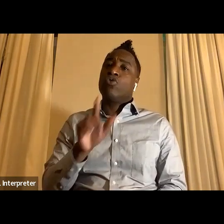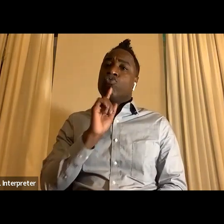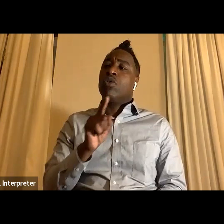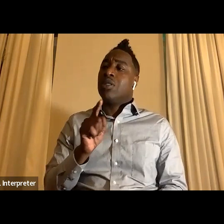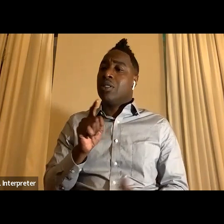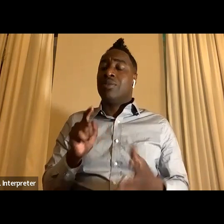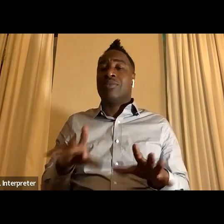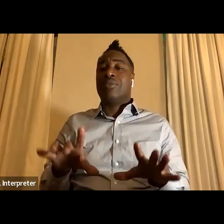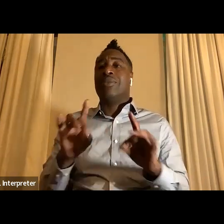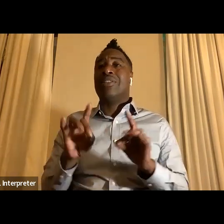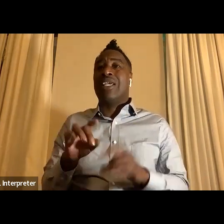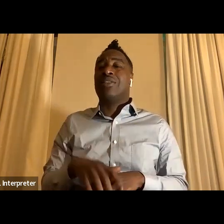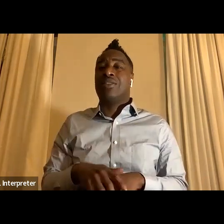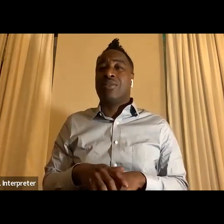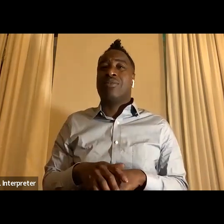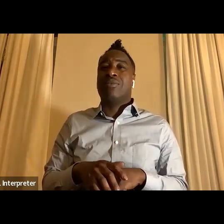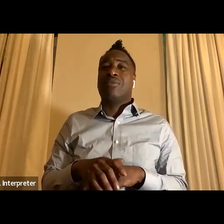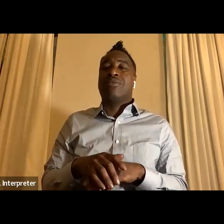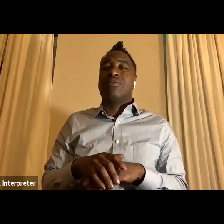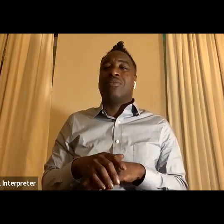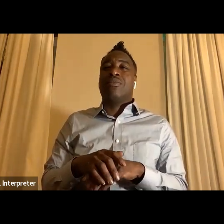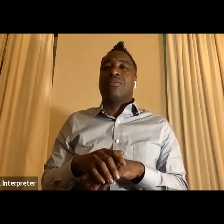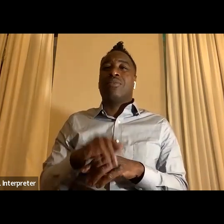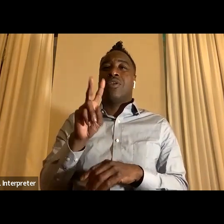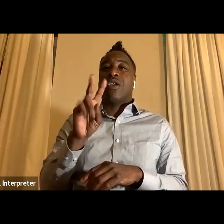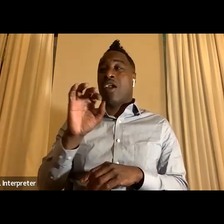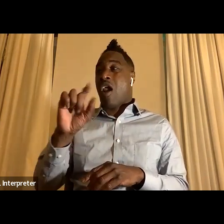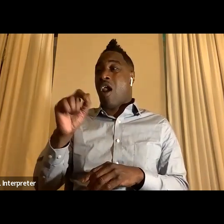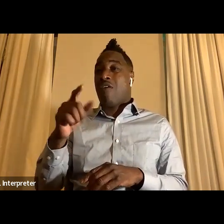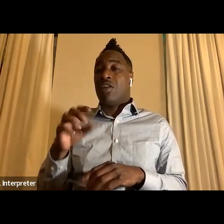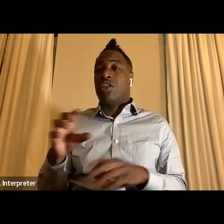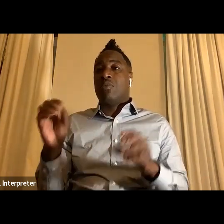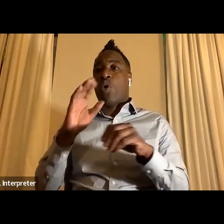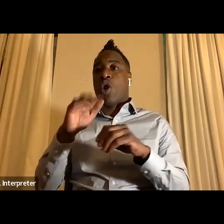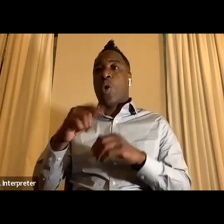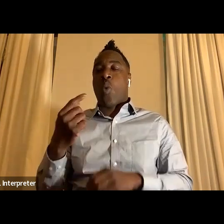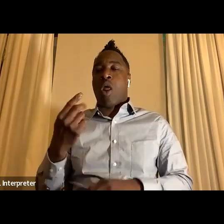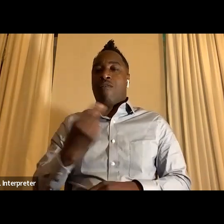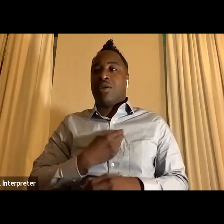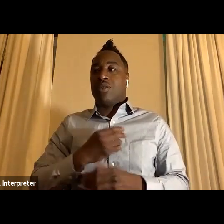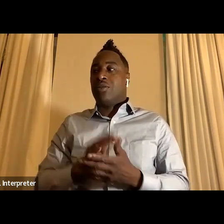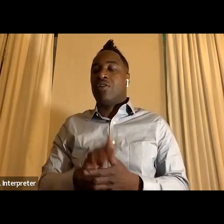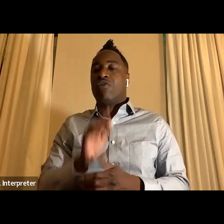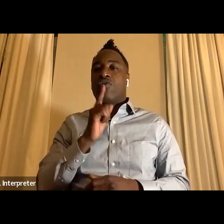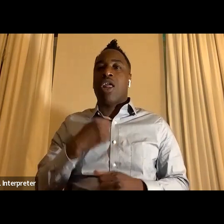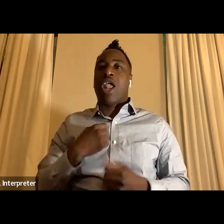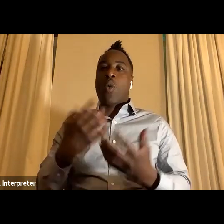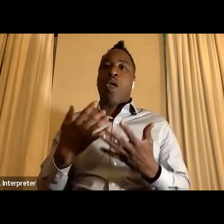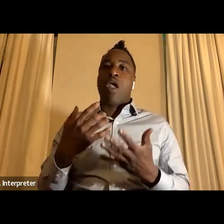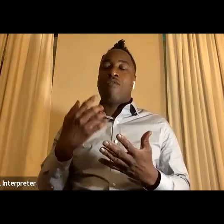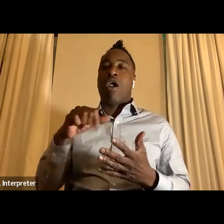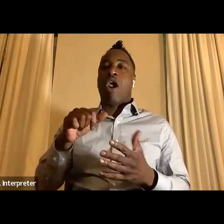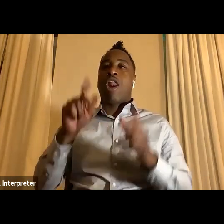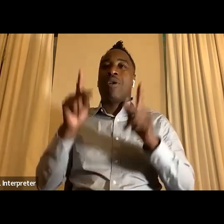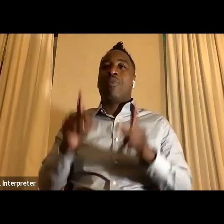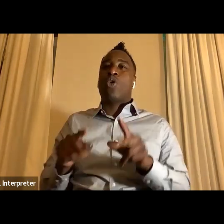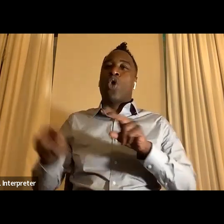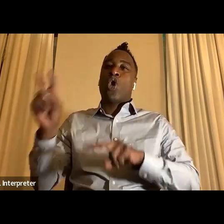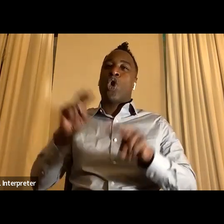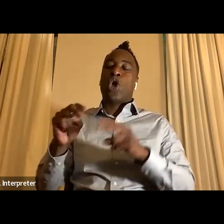It's more than one of us. Oh, really? I just want it for others to be able to look at the pieces of even